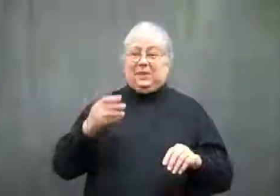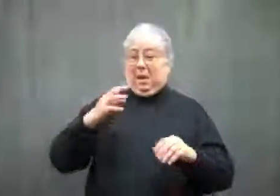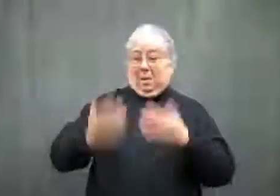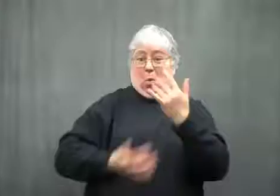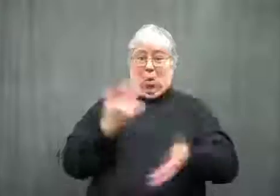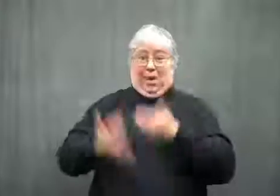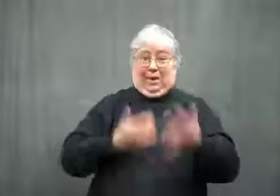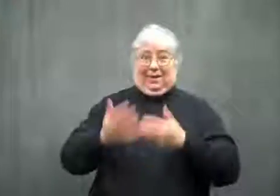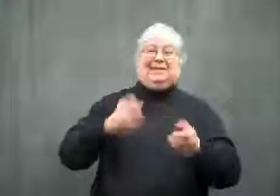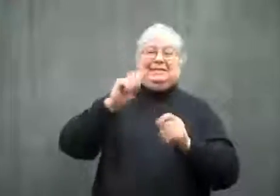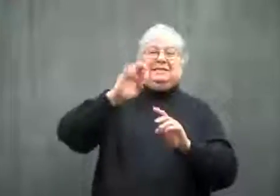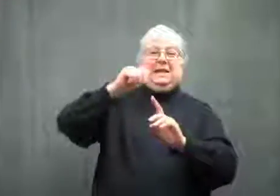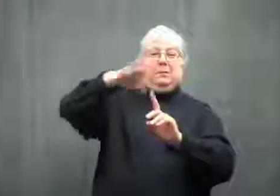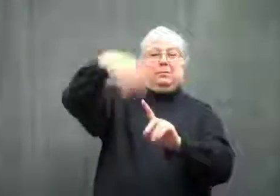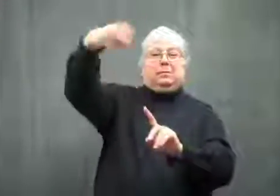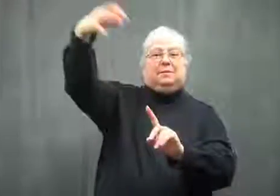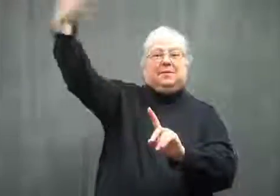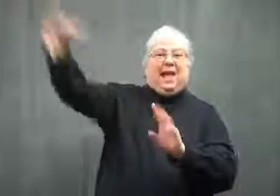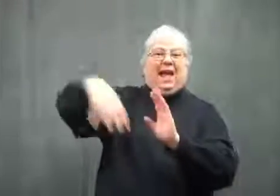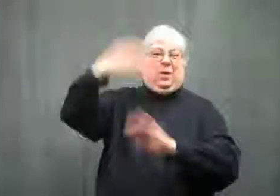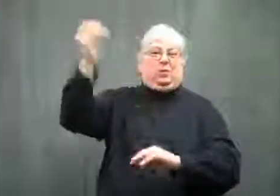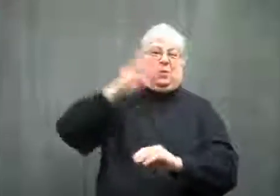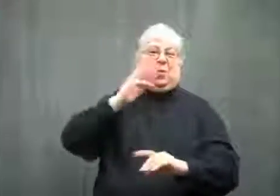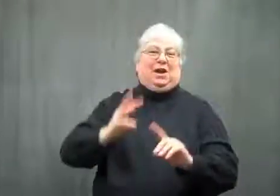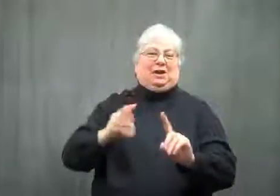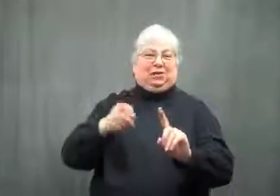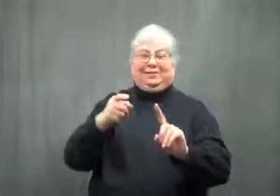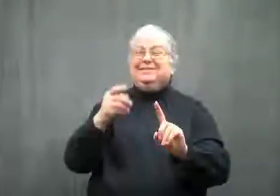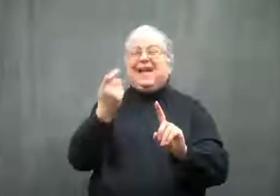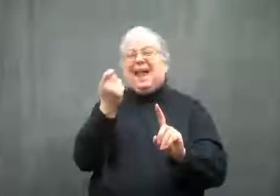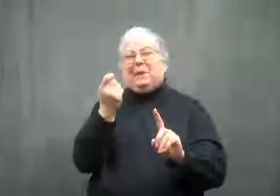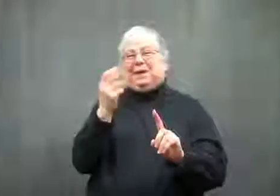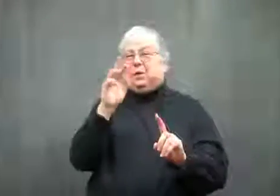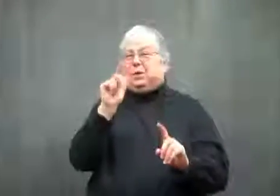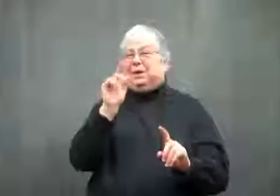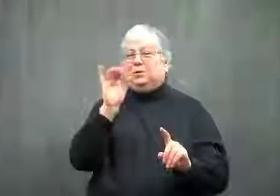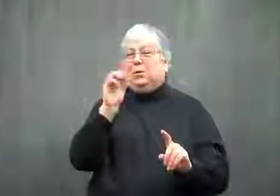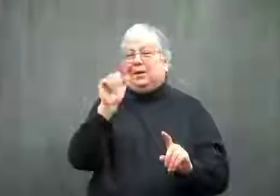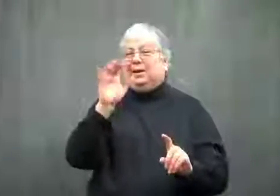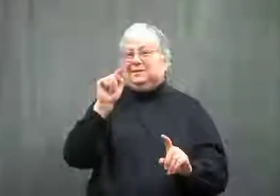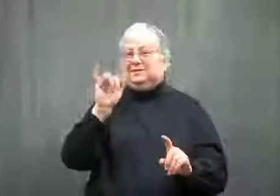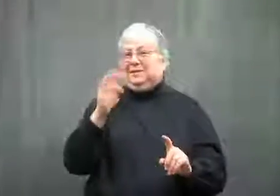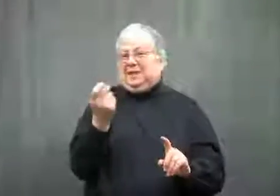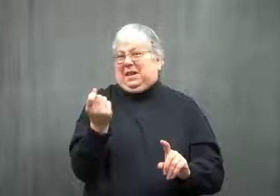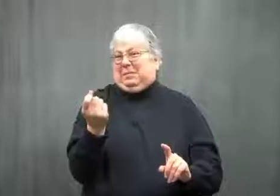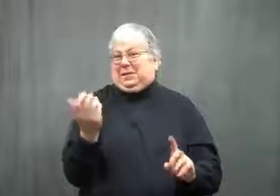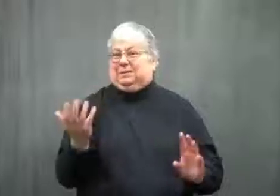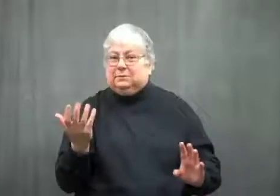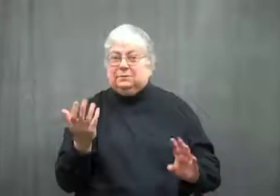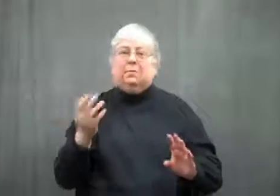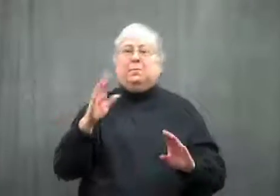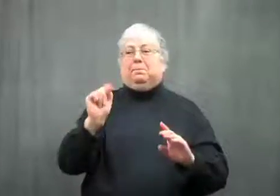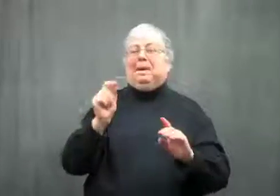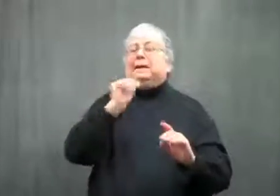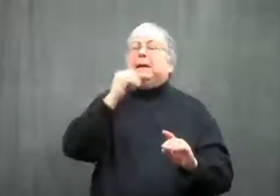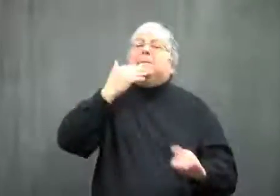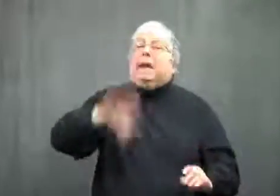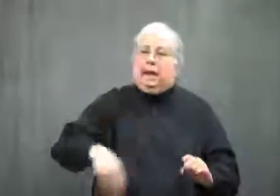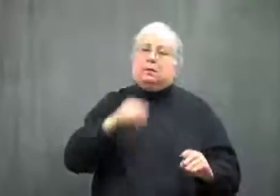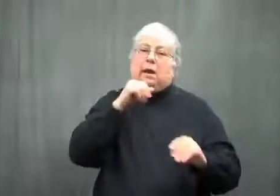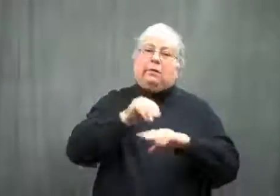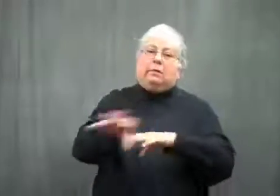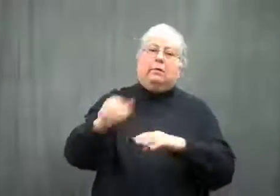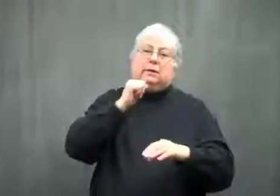As the water boils, steam is released. It's slightly radioactive, but not real bad.